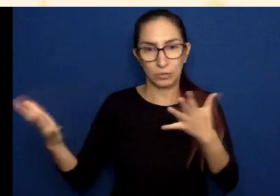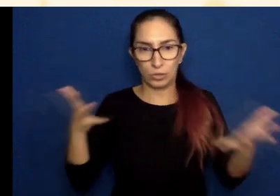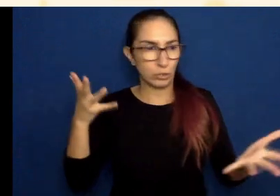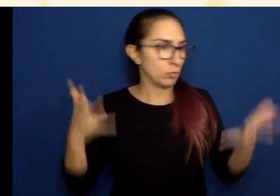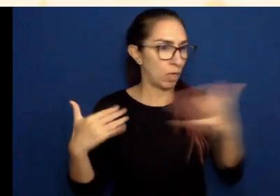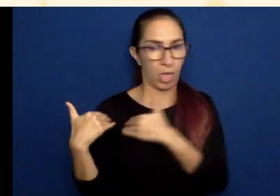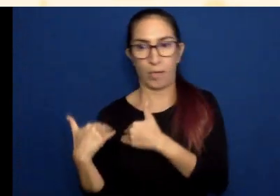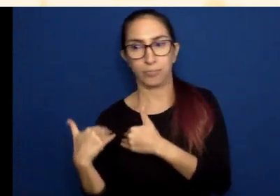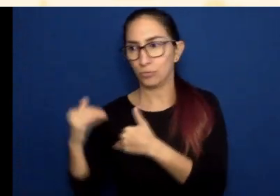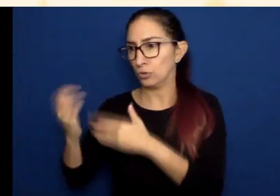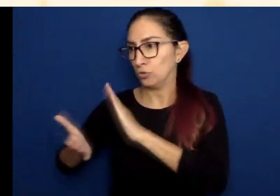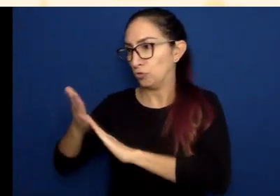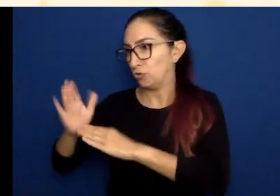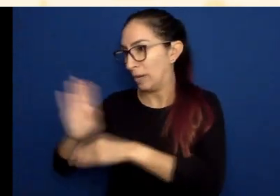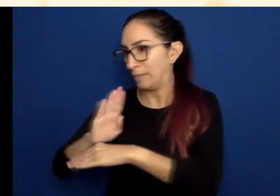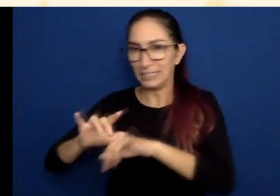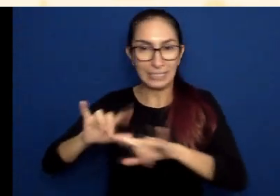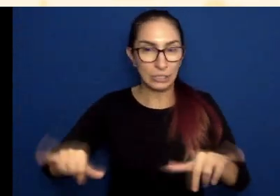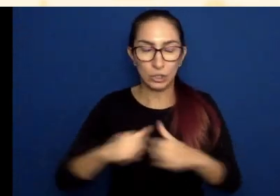So if you are interested in getting involved, though,